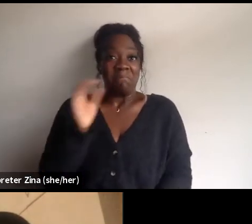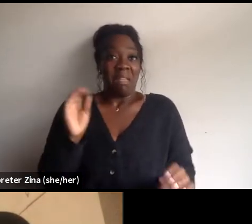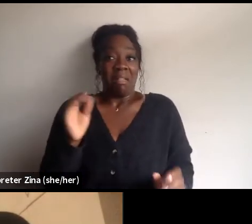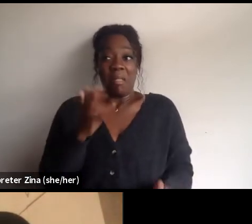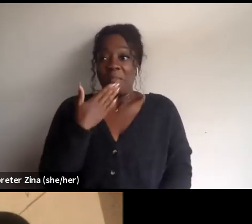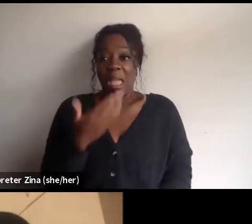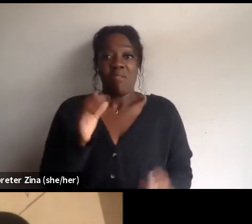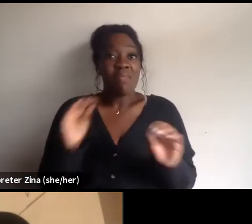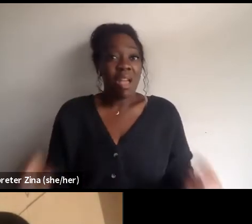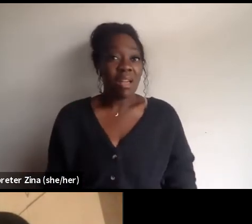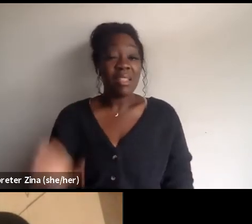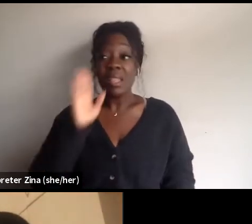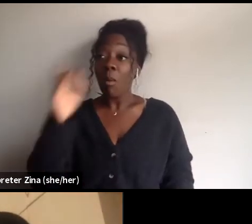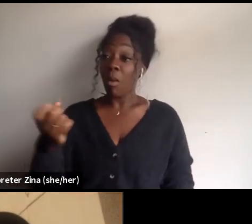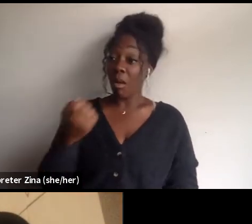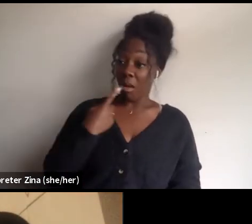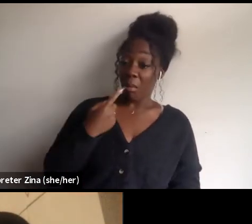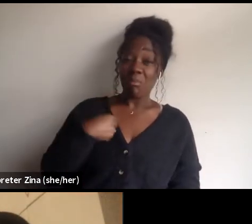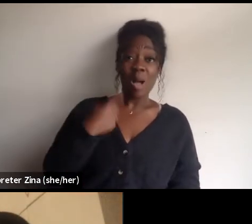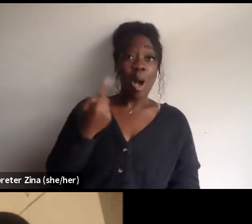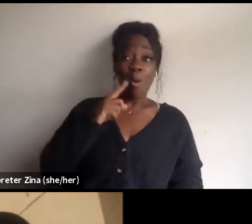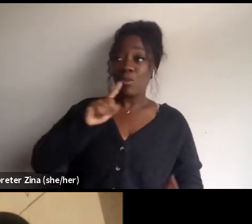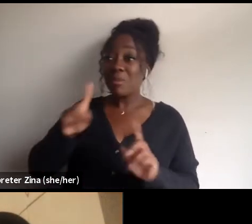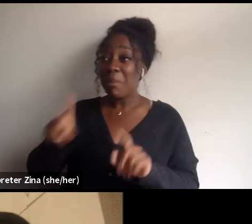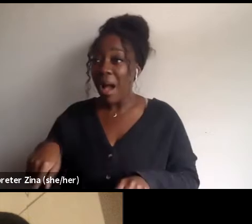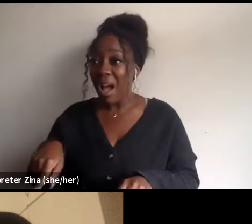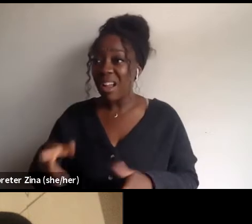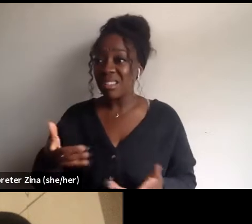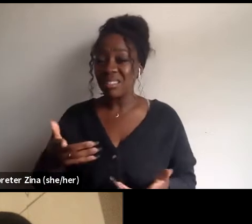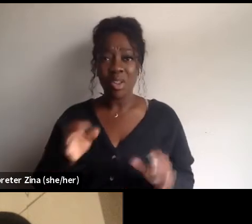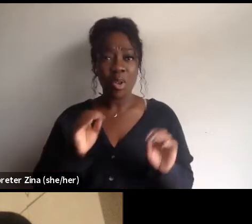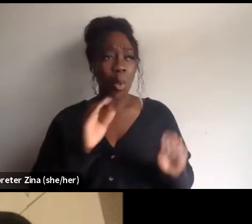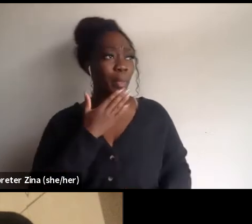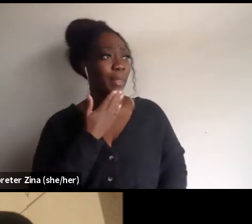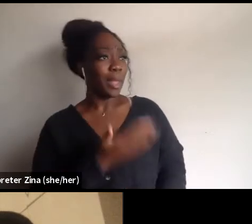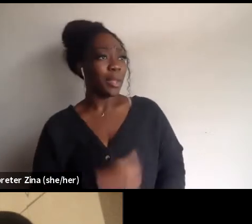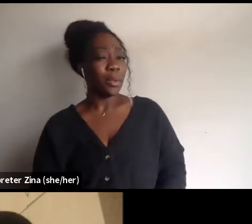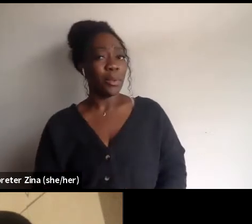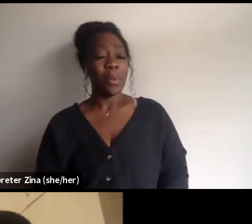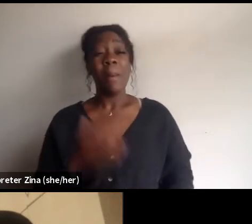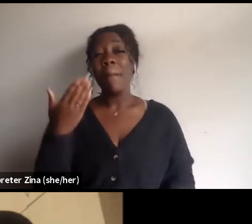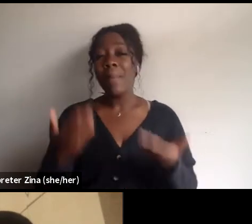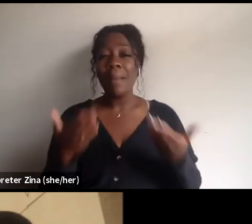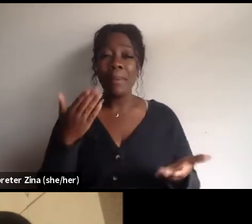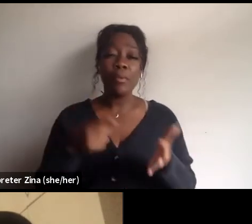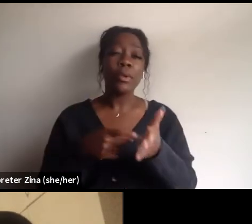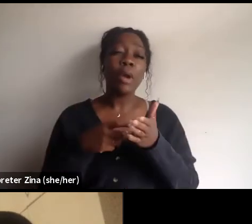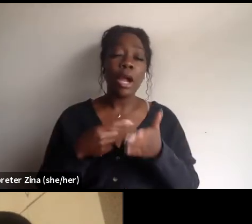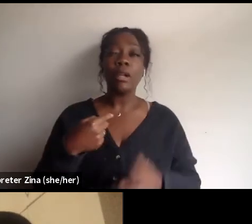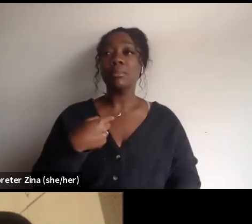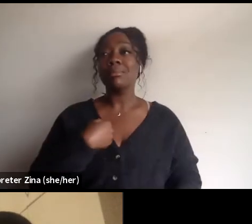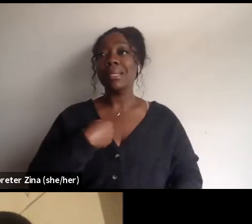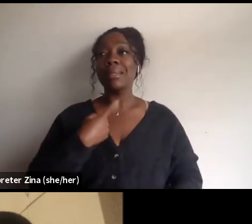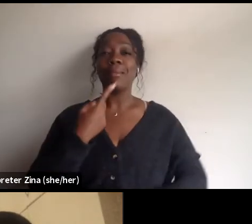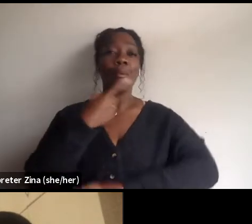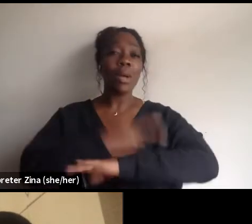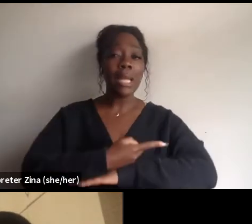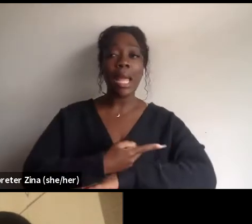I'll give them a response and I don't get, I might take a day to pull together an email with all the information they need and I don't get a thank you.